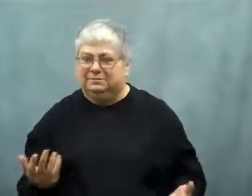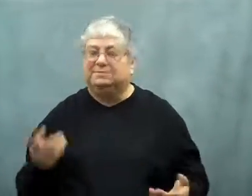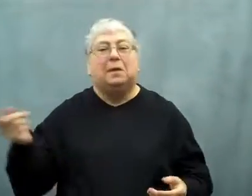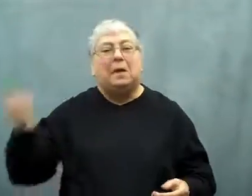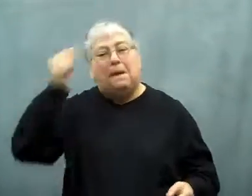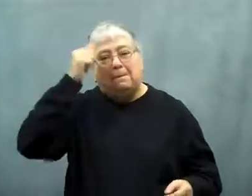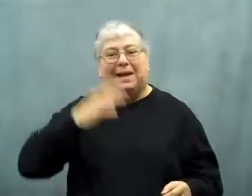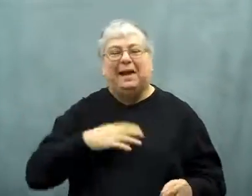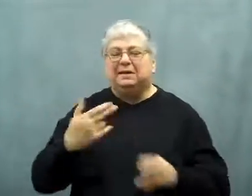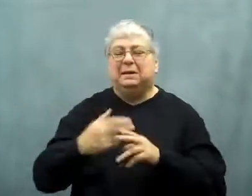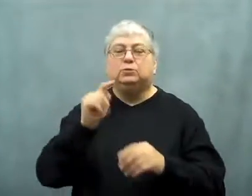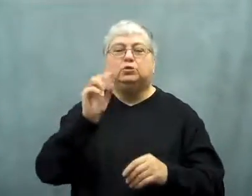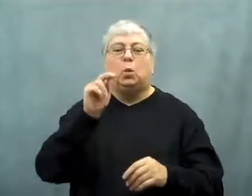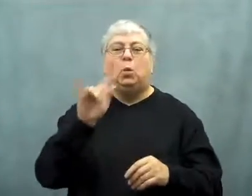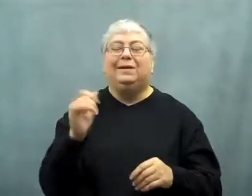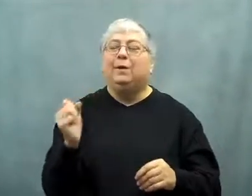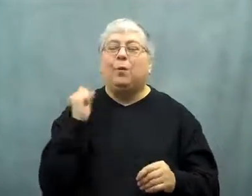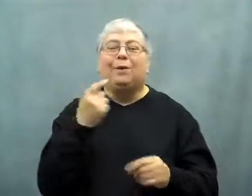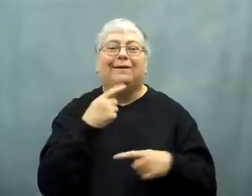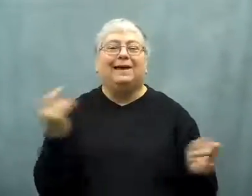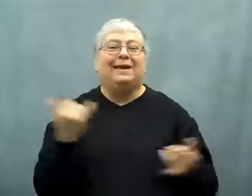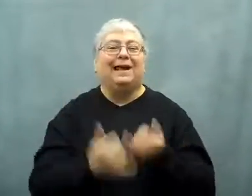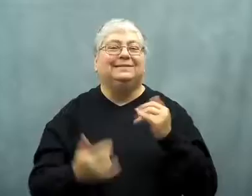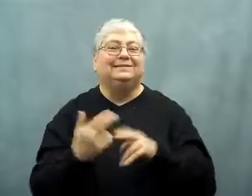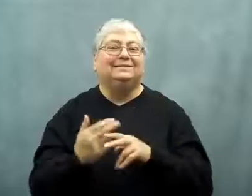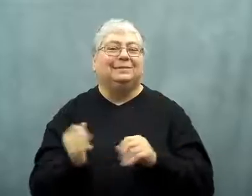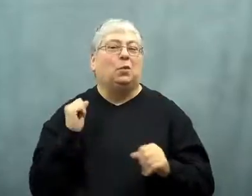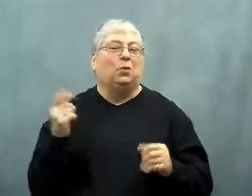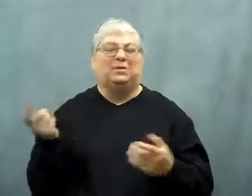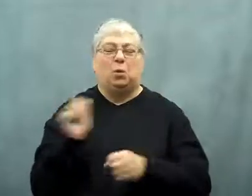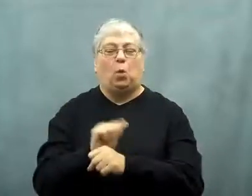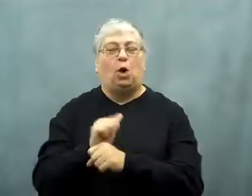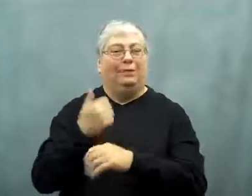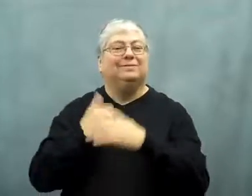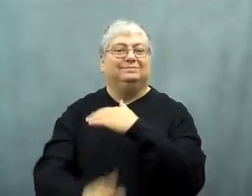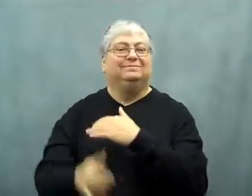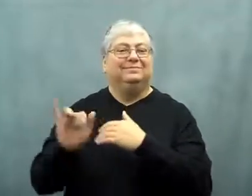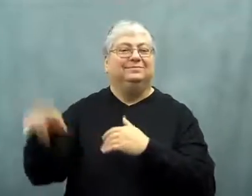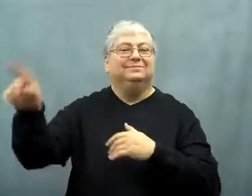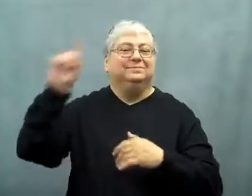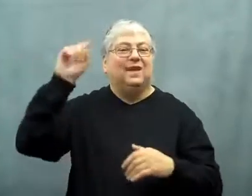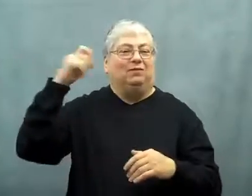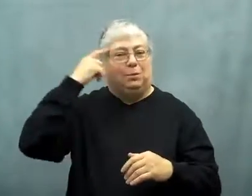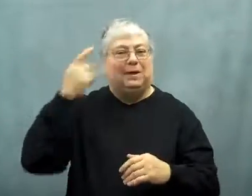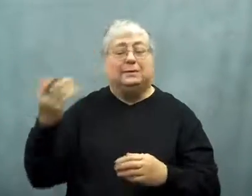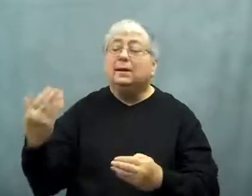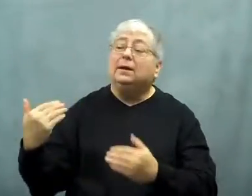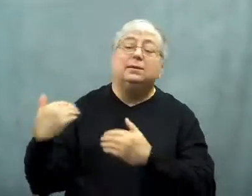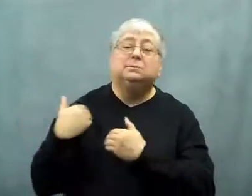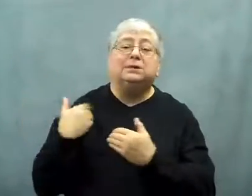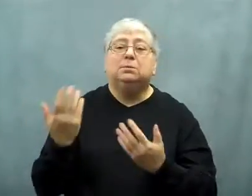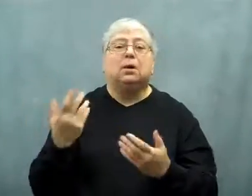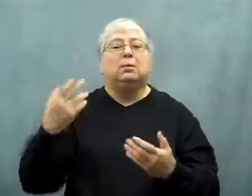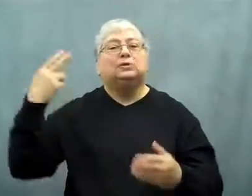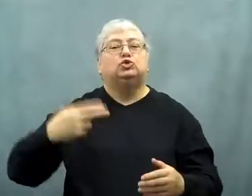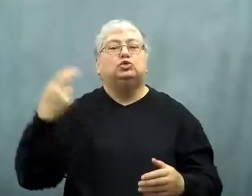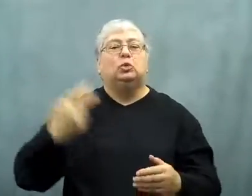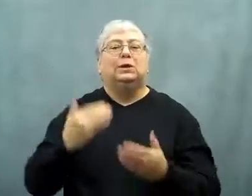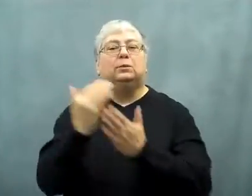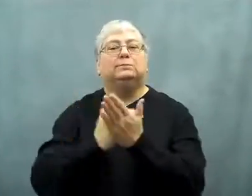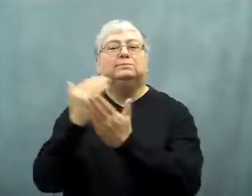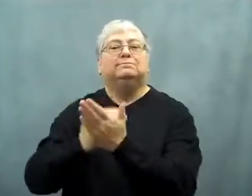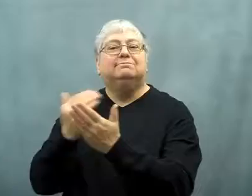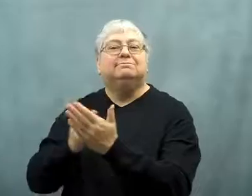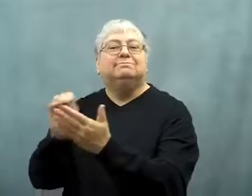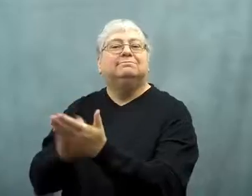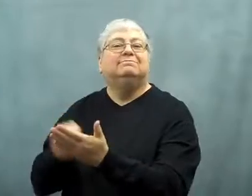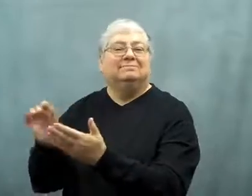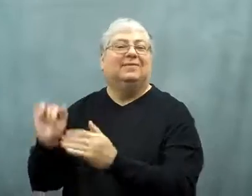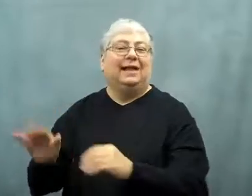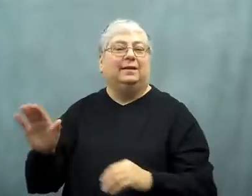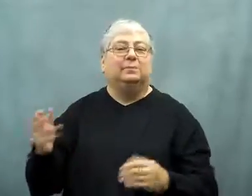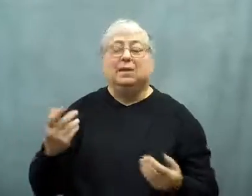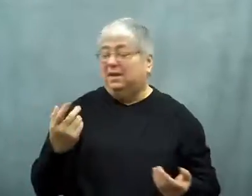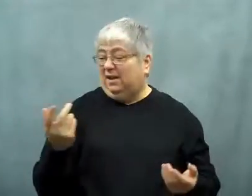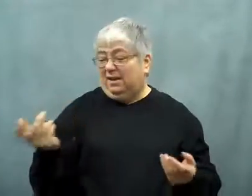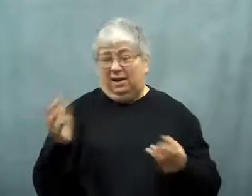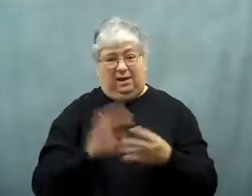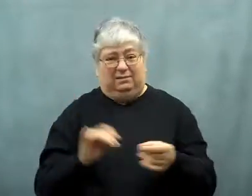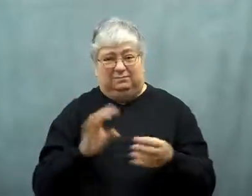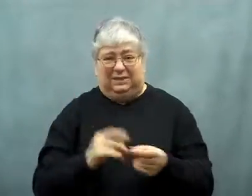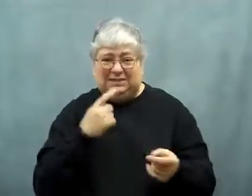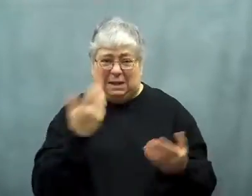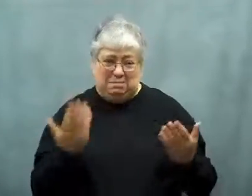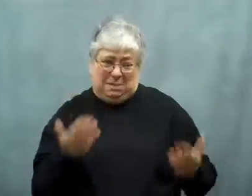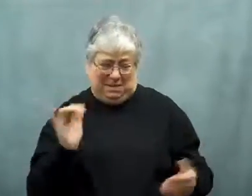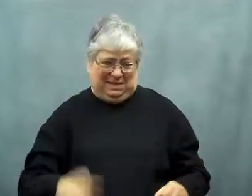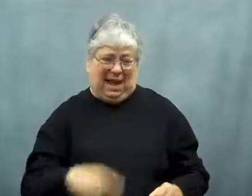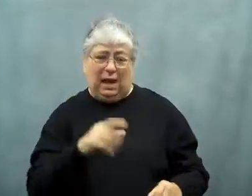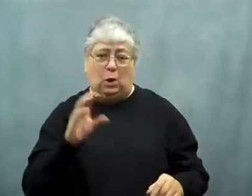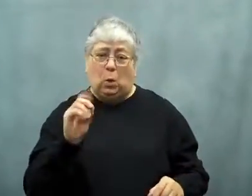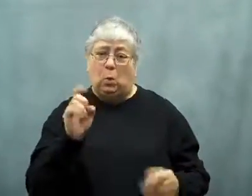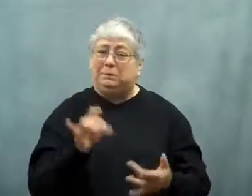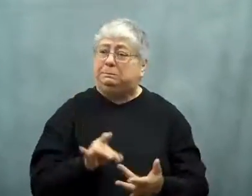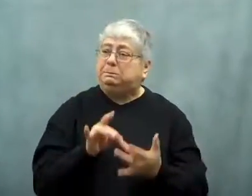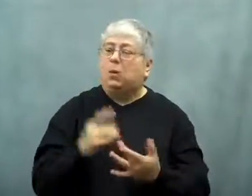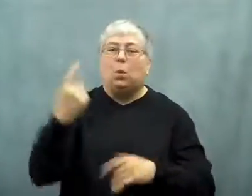Tony (whose last name wasn't divulged) who works for the unit